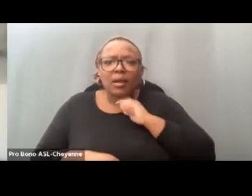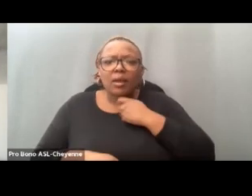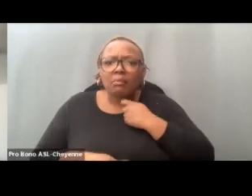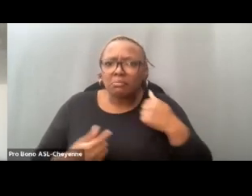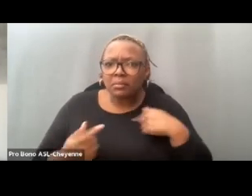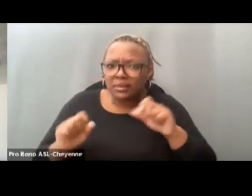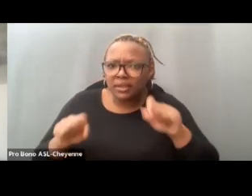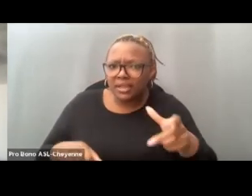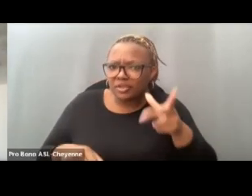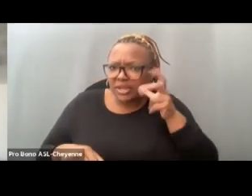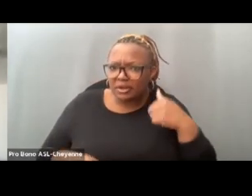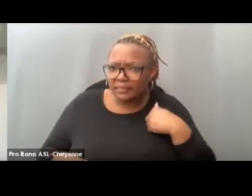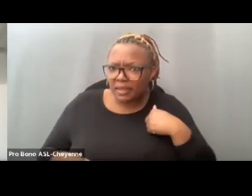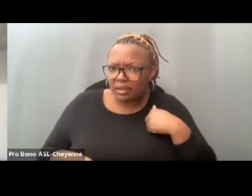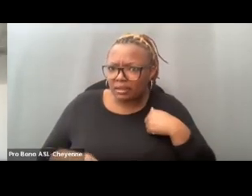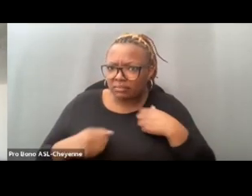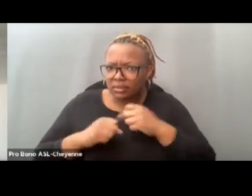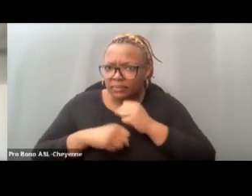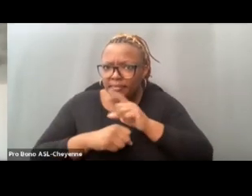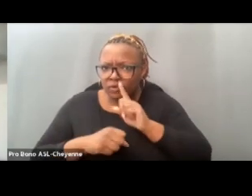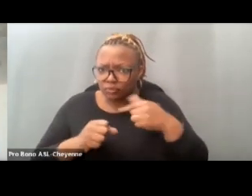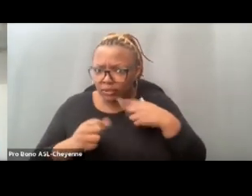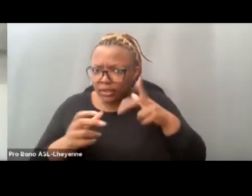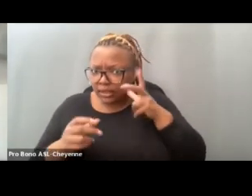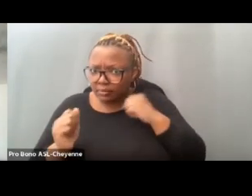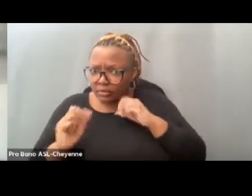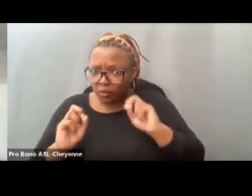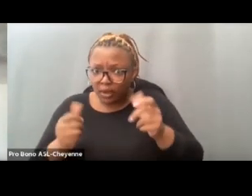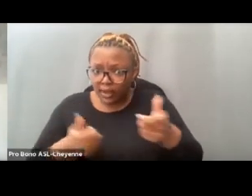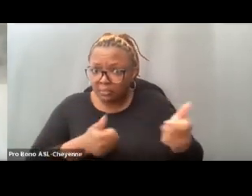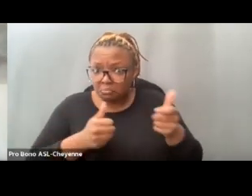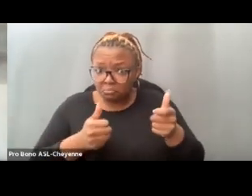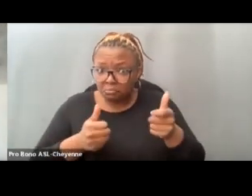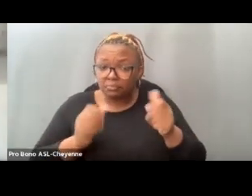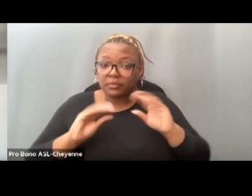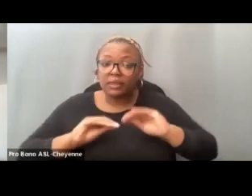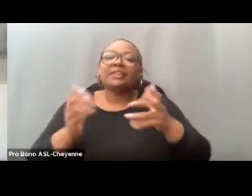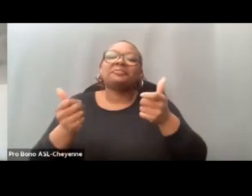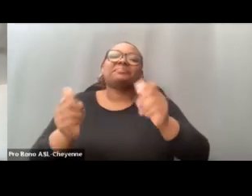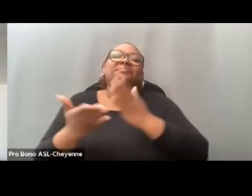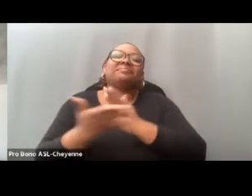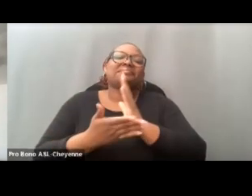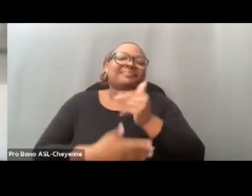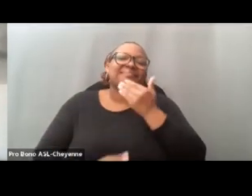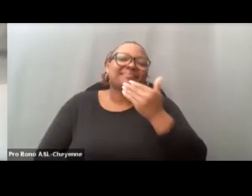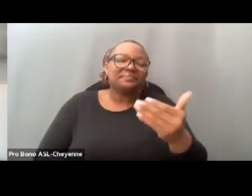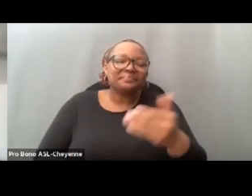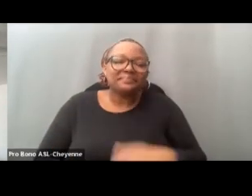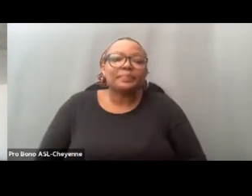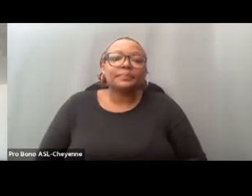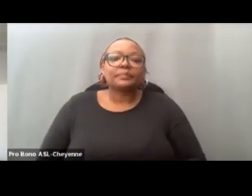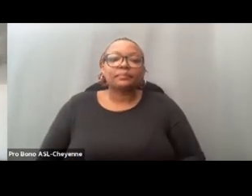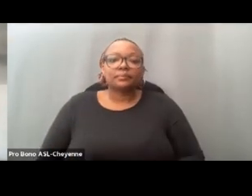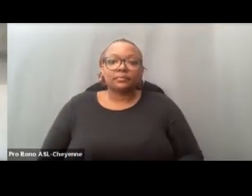I have unmuted. This is all okay, right? Yeah, we can hear you. We can hear you. Okay, good. Good. Stop giving me that message.